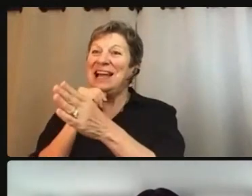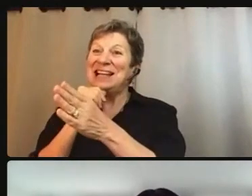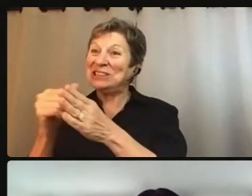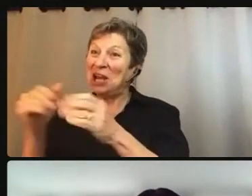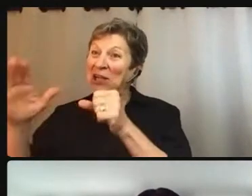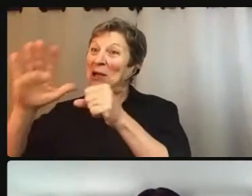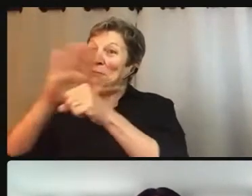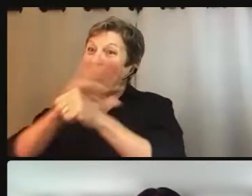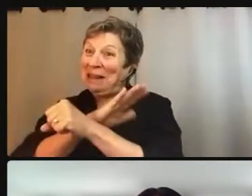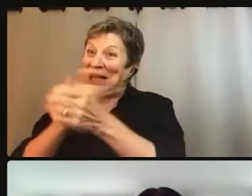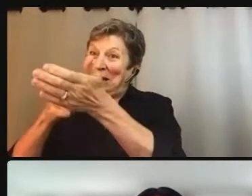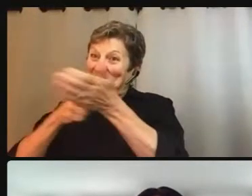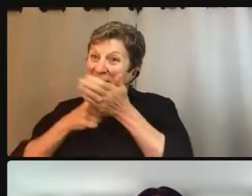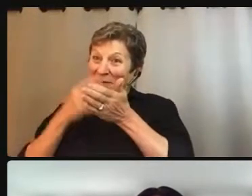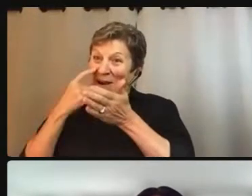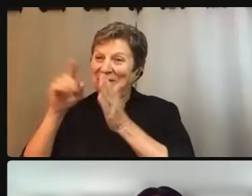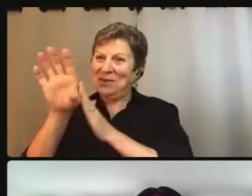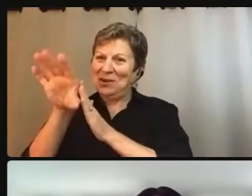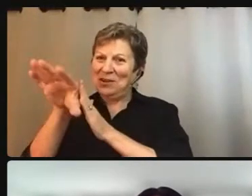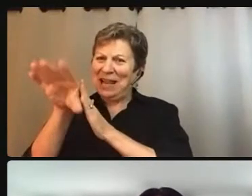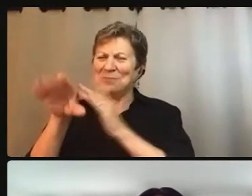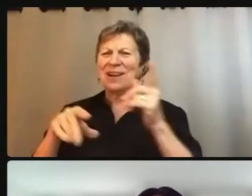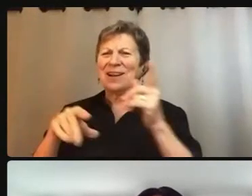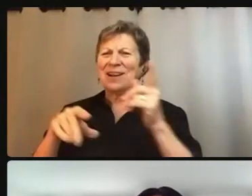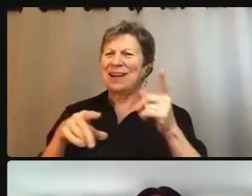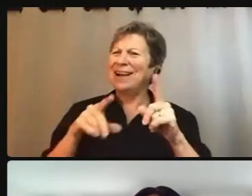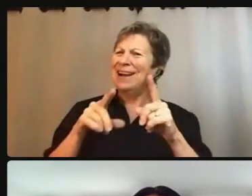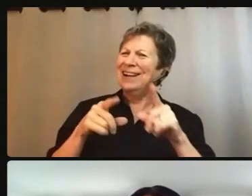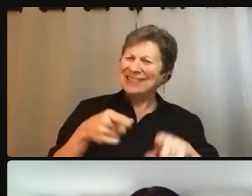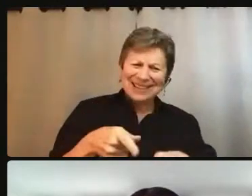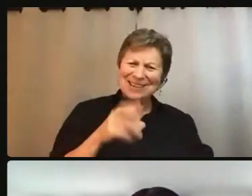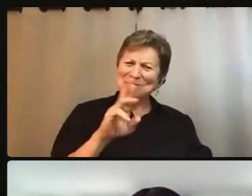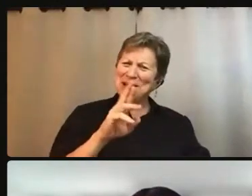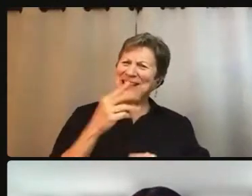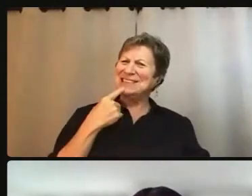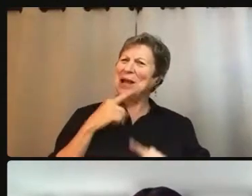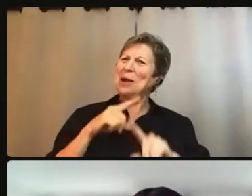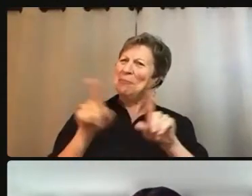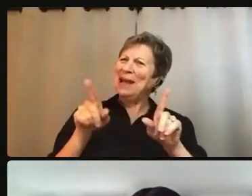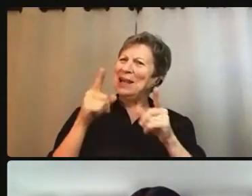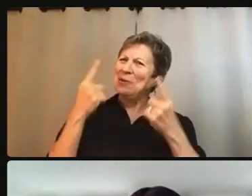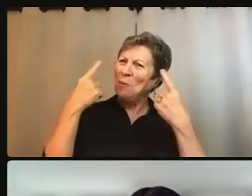WE CAN.